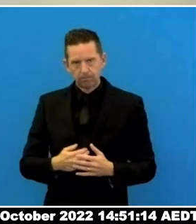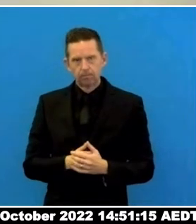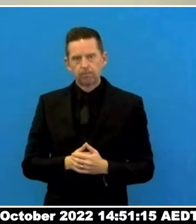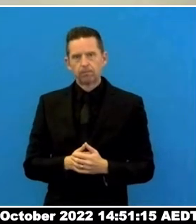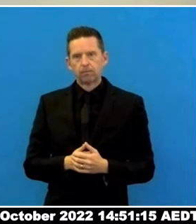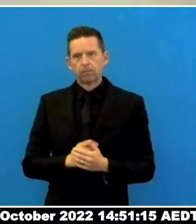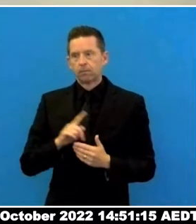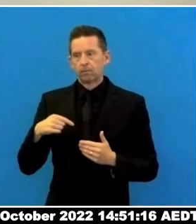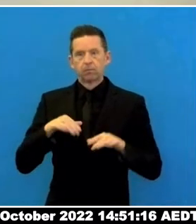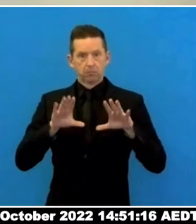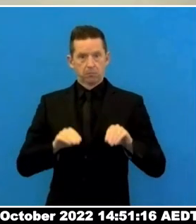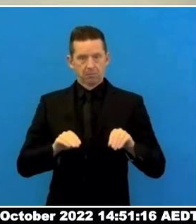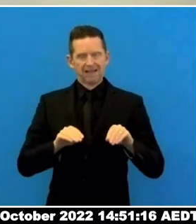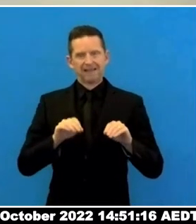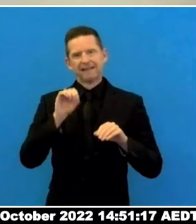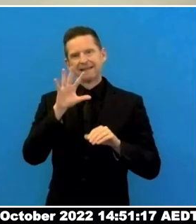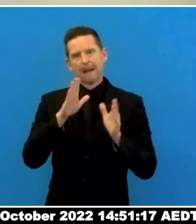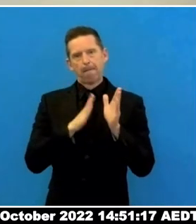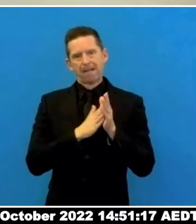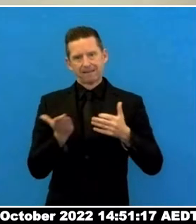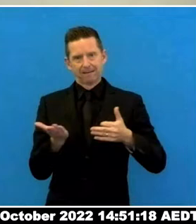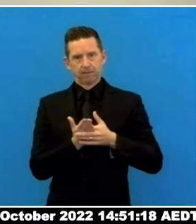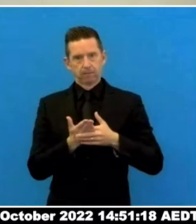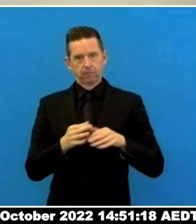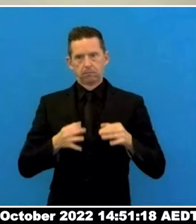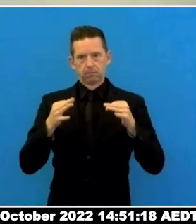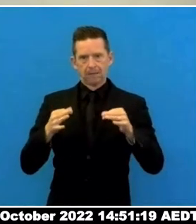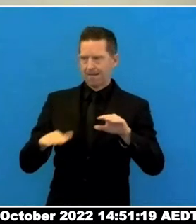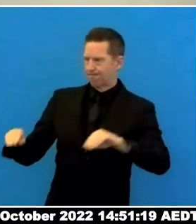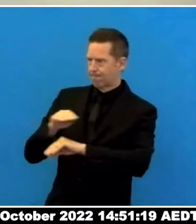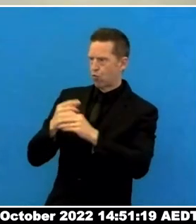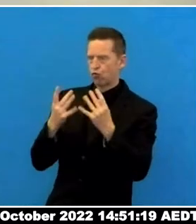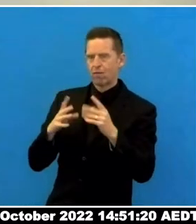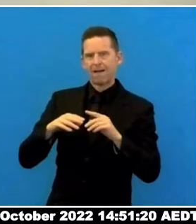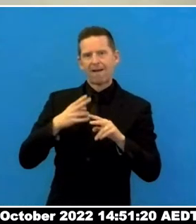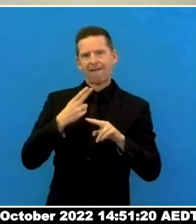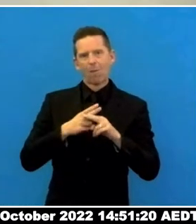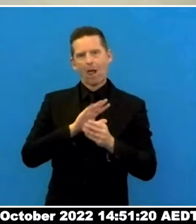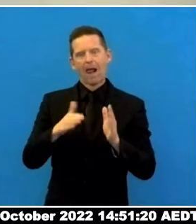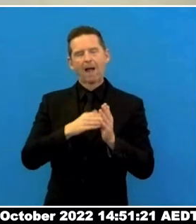And if we can adjourn for 10 minutes so we can reconstitute the hearing room for our final witnesses today.